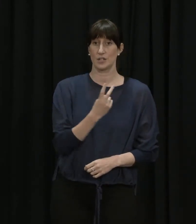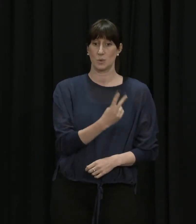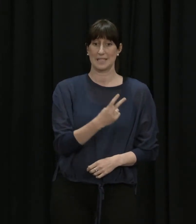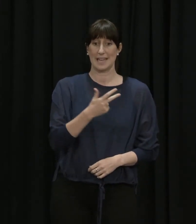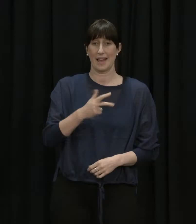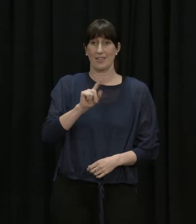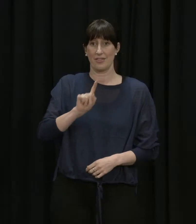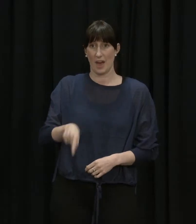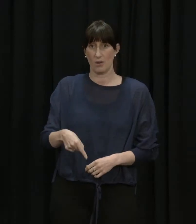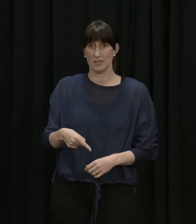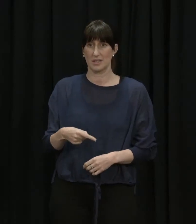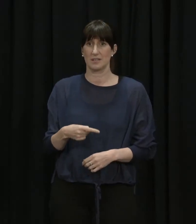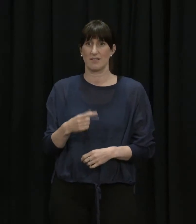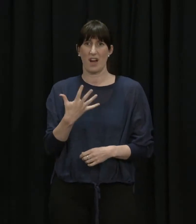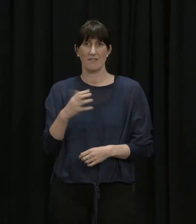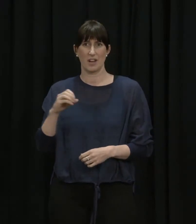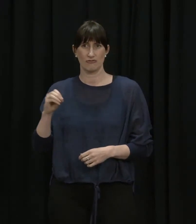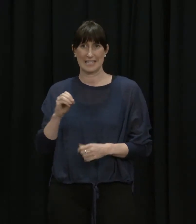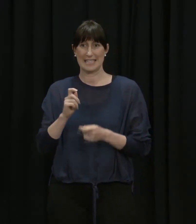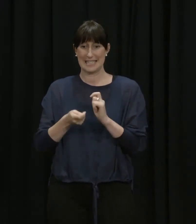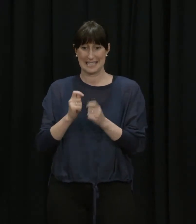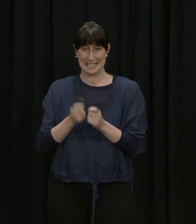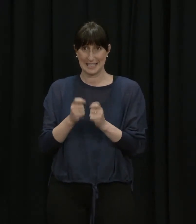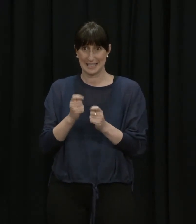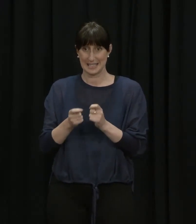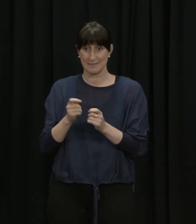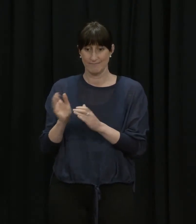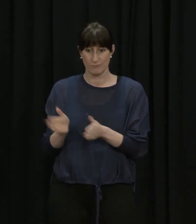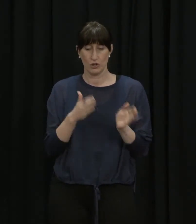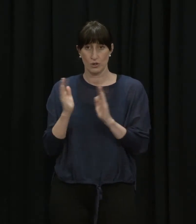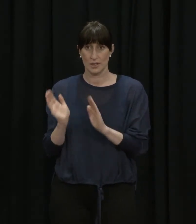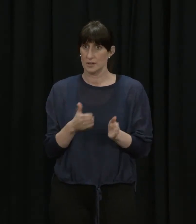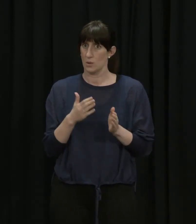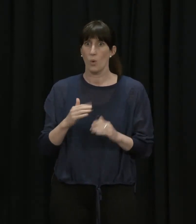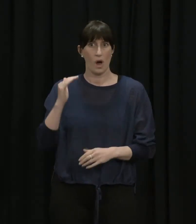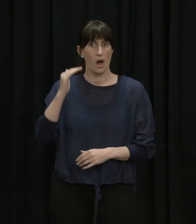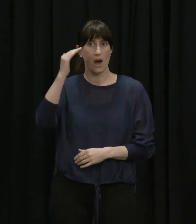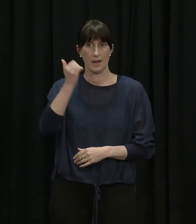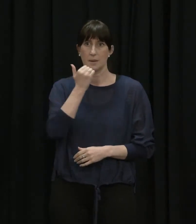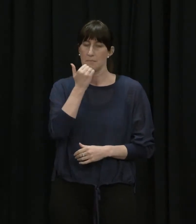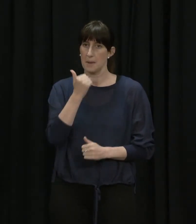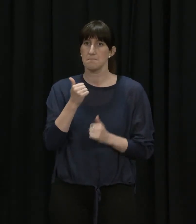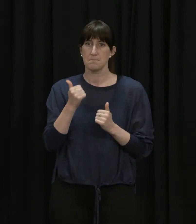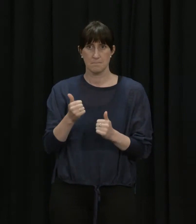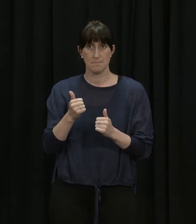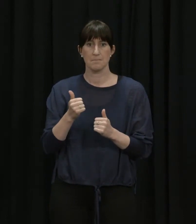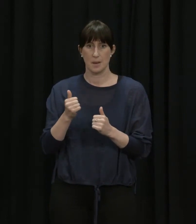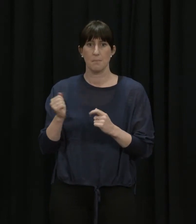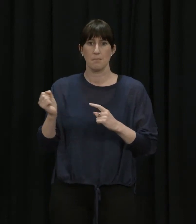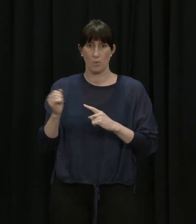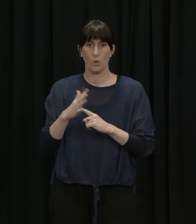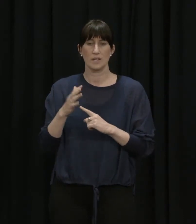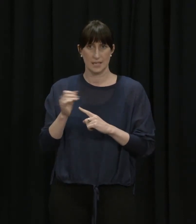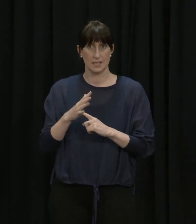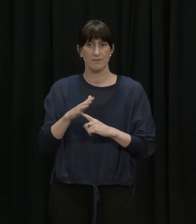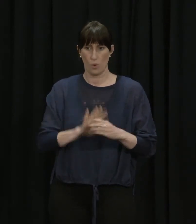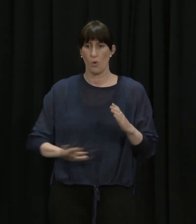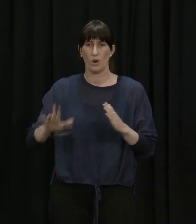positive.